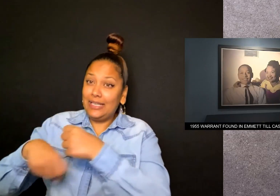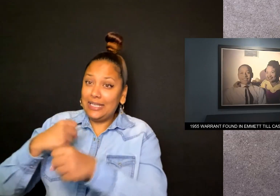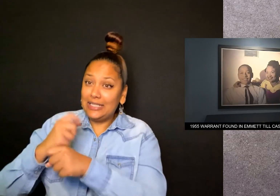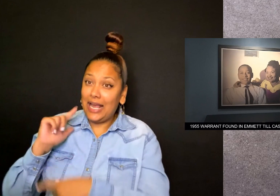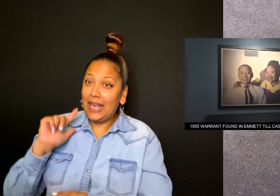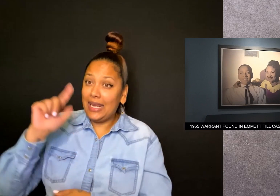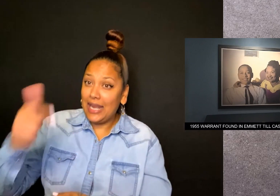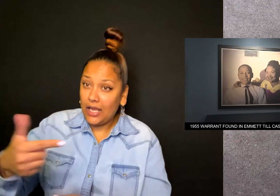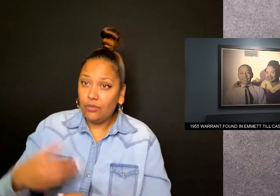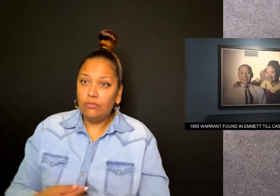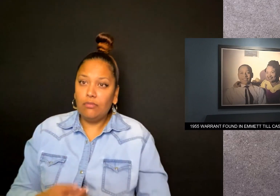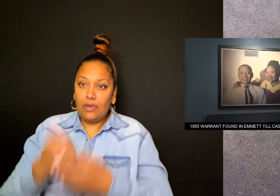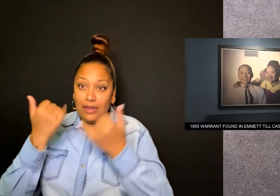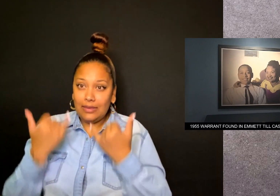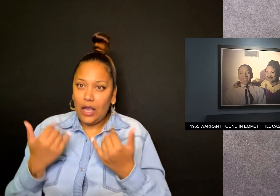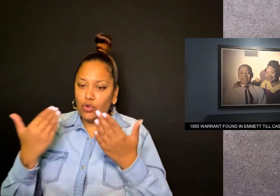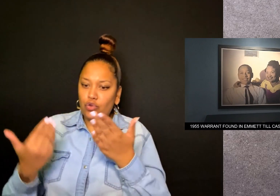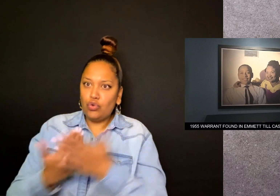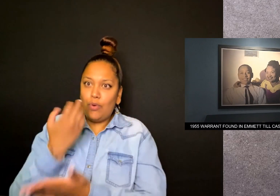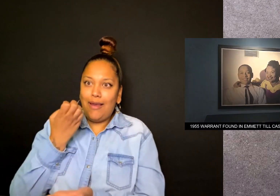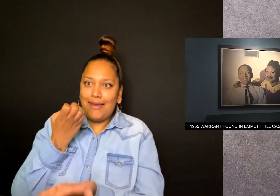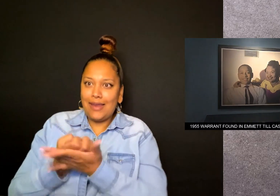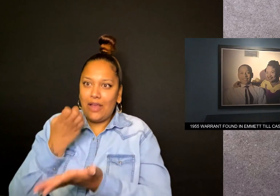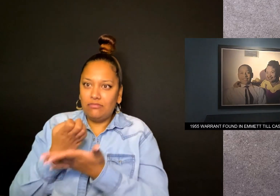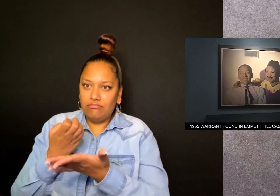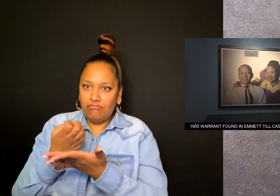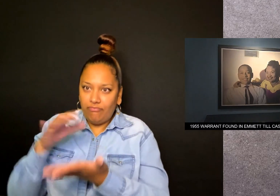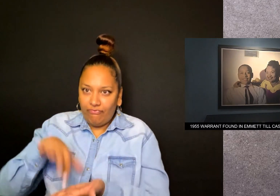now 70 years later new evidence has been discovered